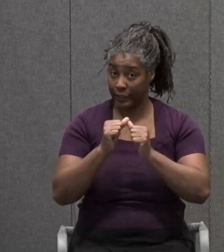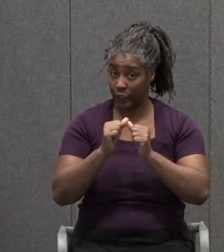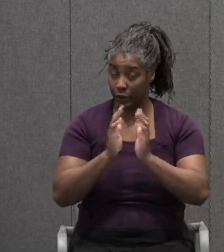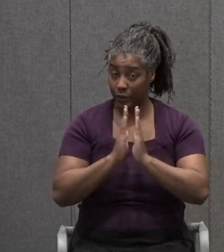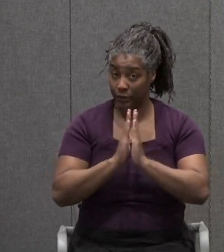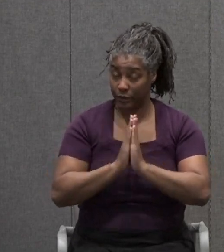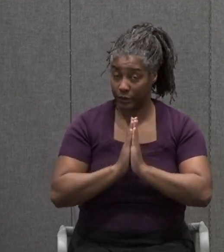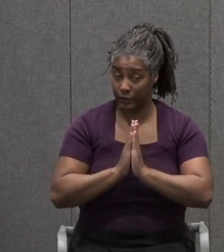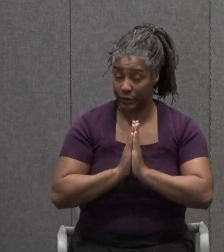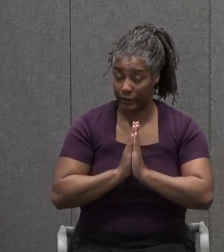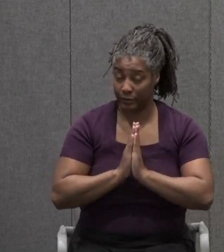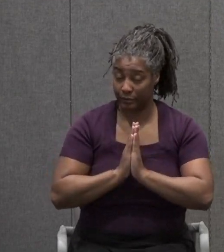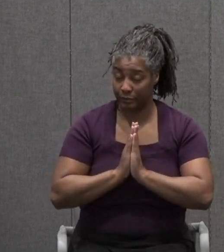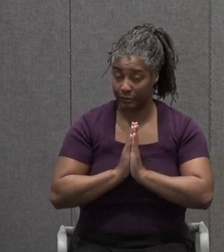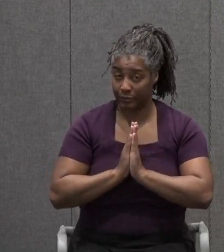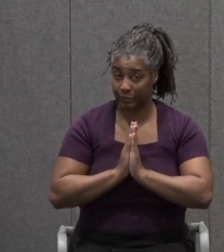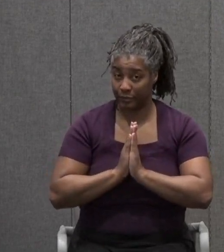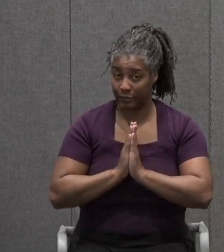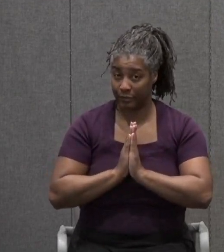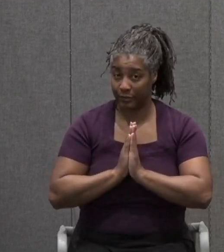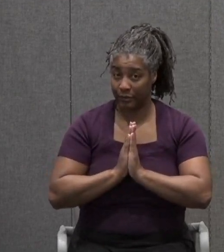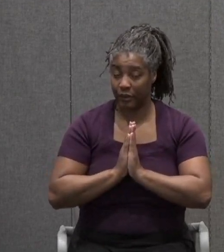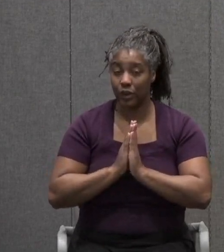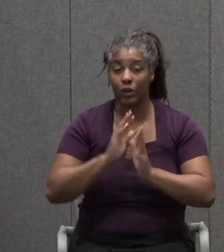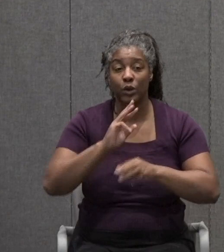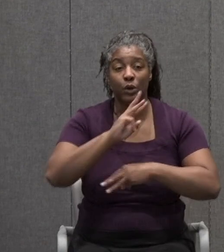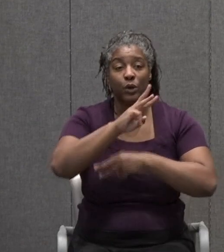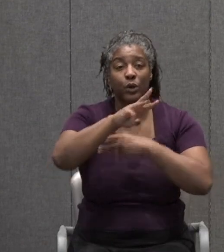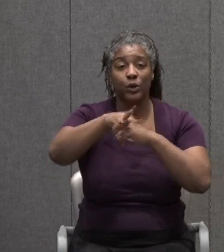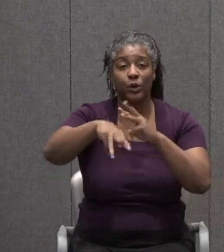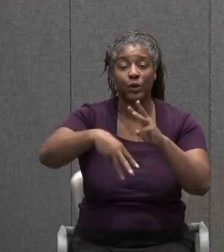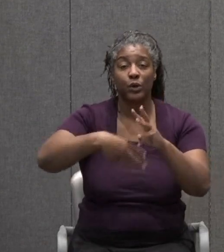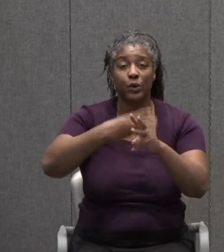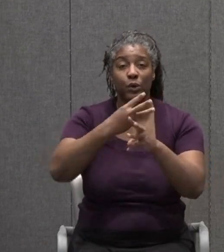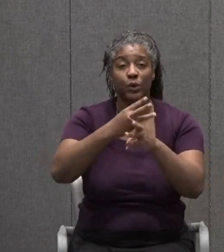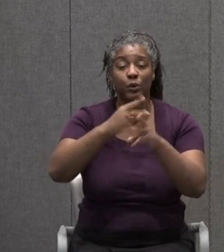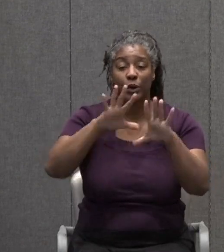the whole world be filled with peace and joy,